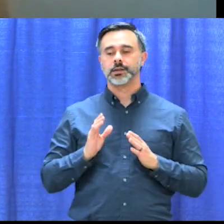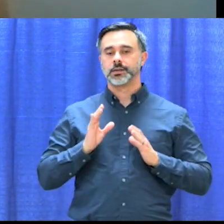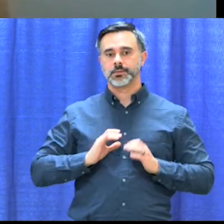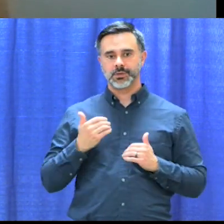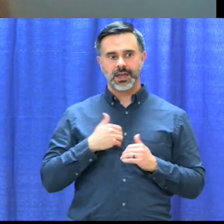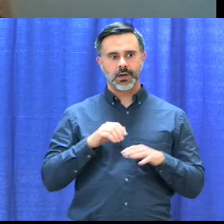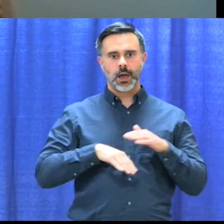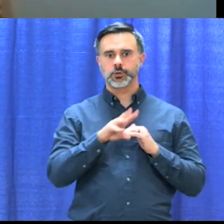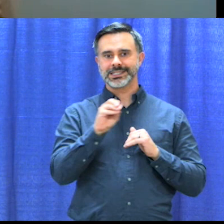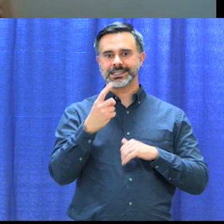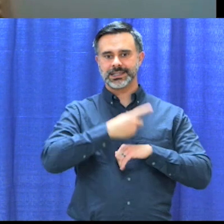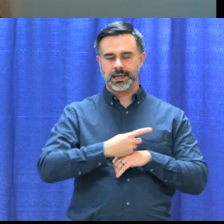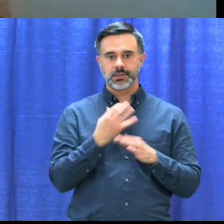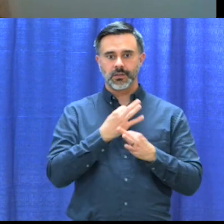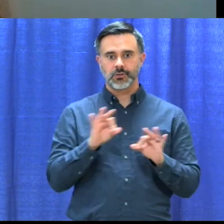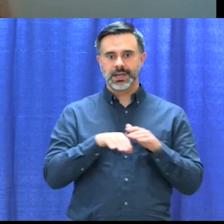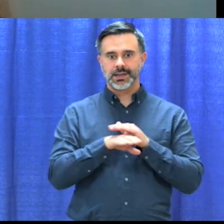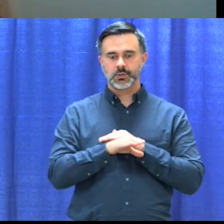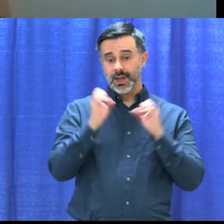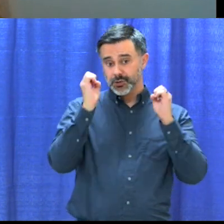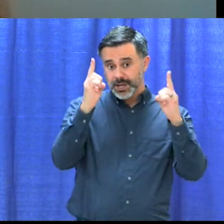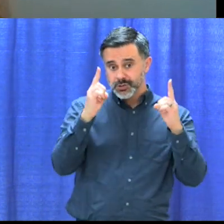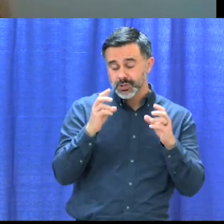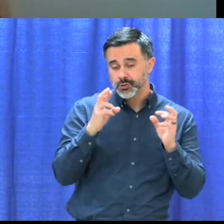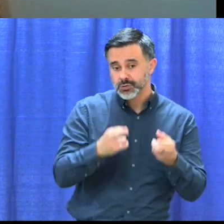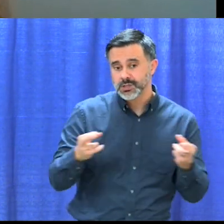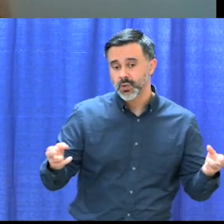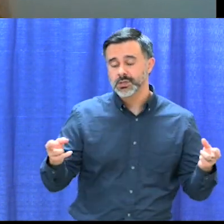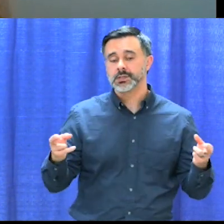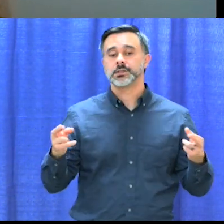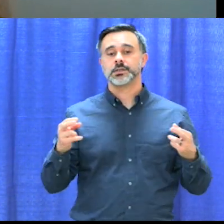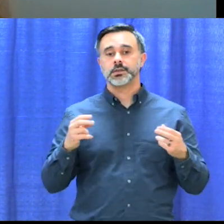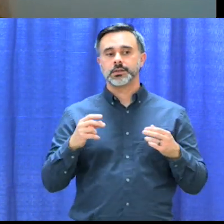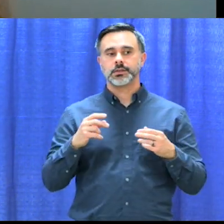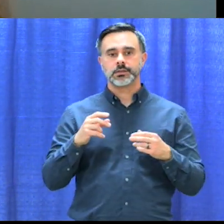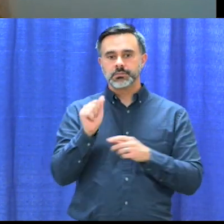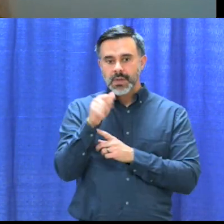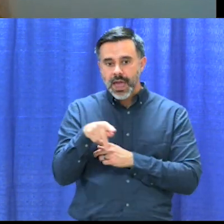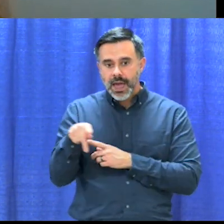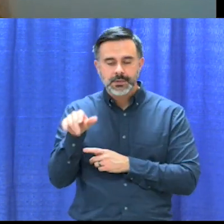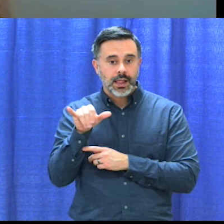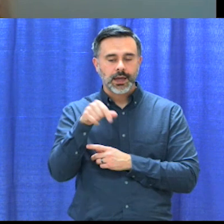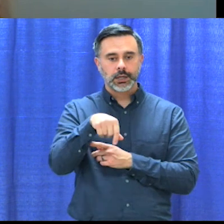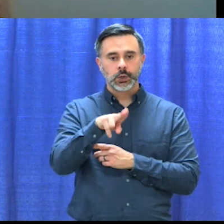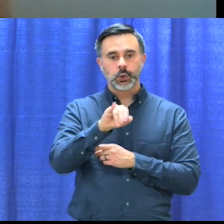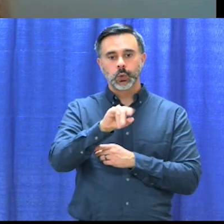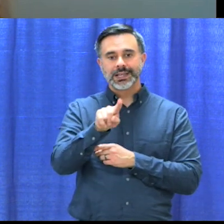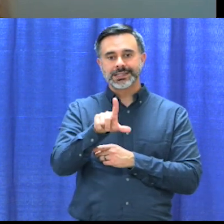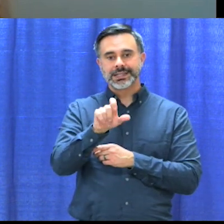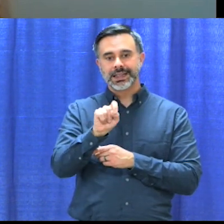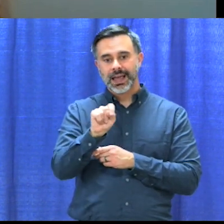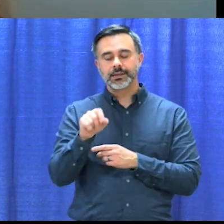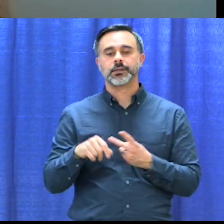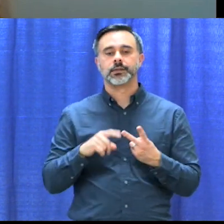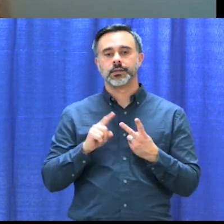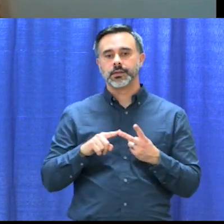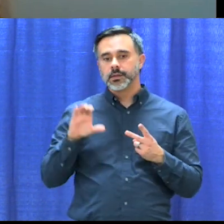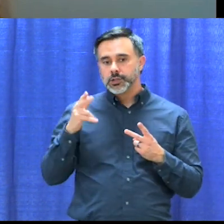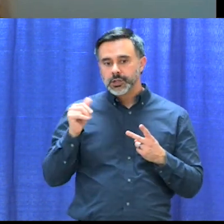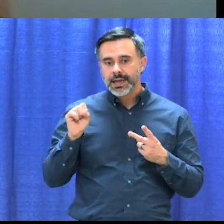access to valued education resources on applications such as Quizlet, Bookful, Chegg and Epic.